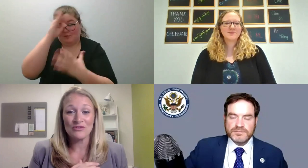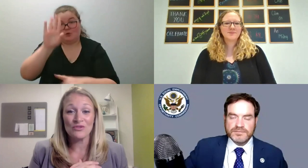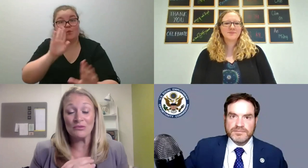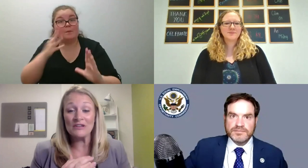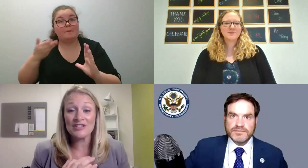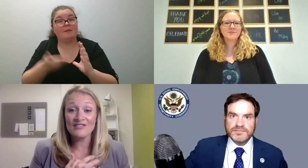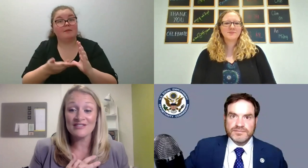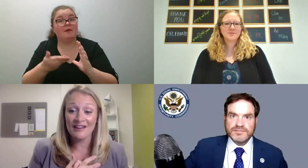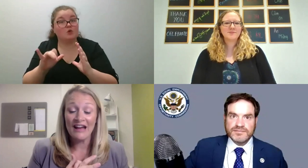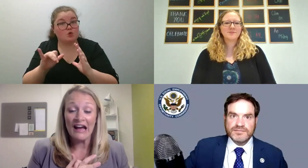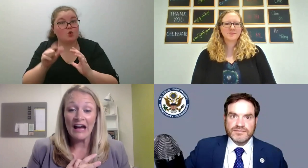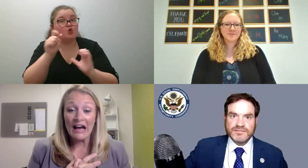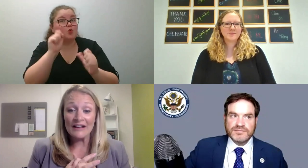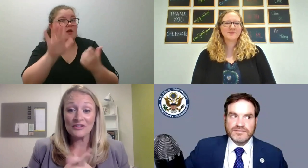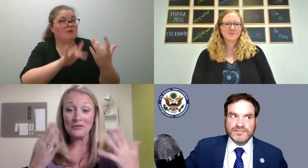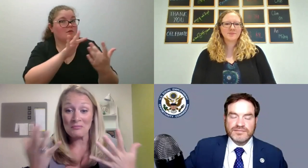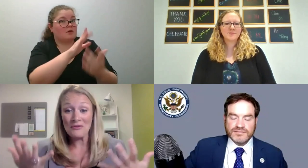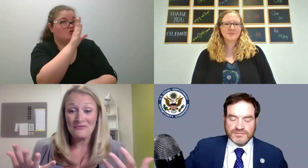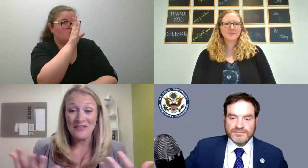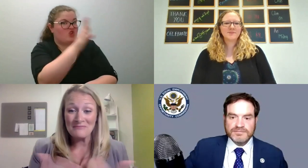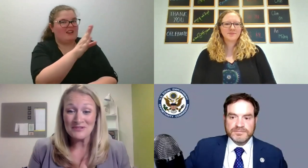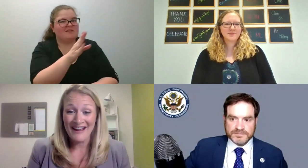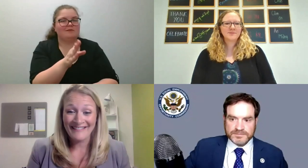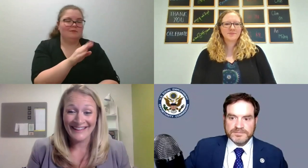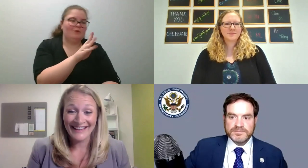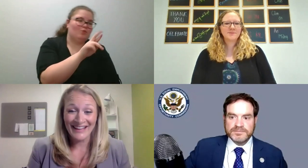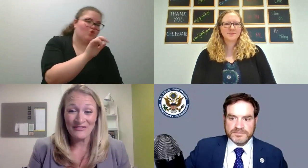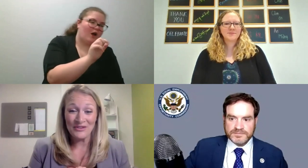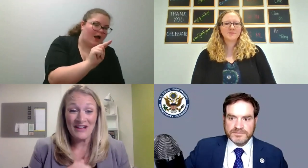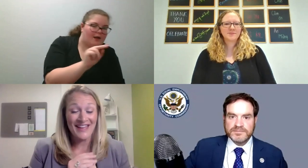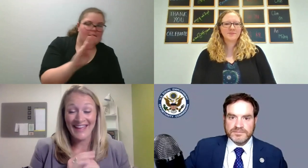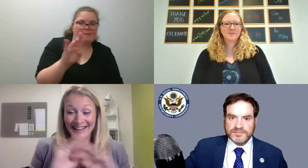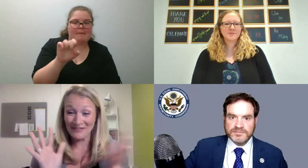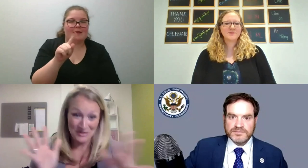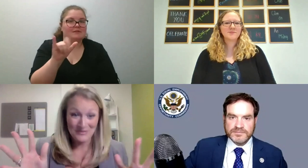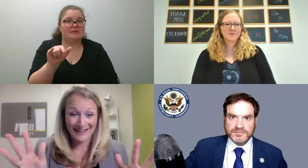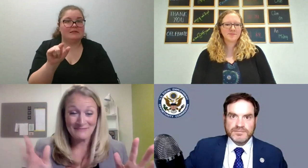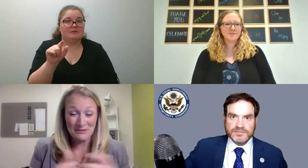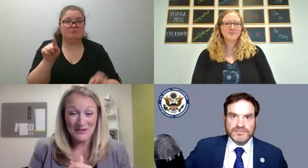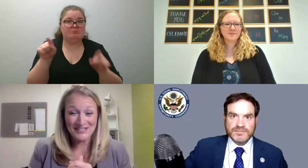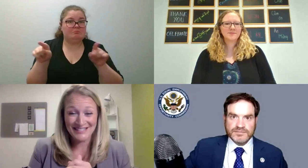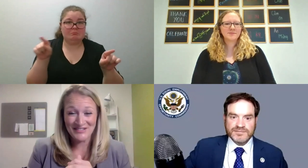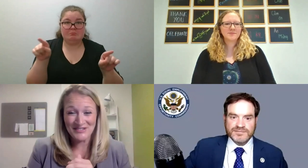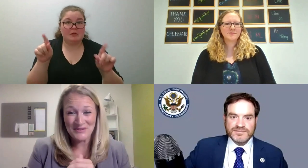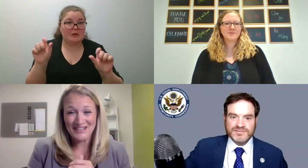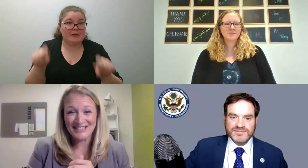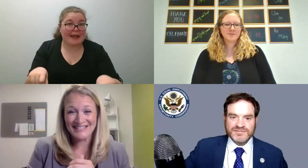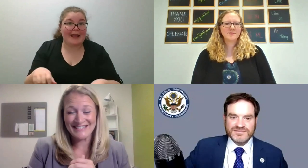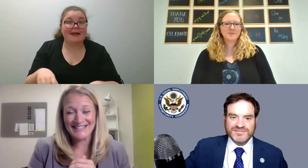So you can reach out to either or both of them directly if you want to propose any of those questions